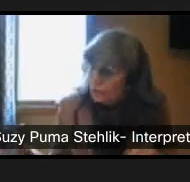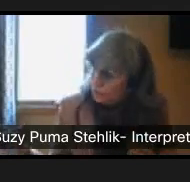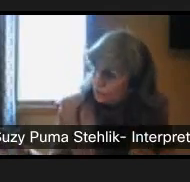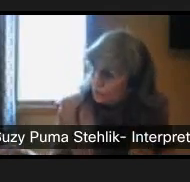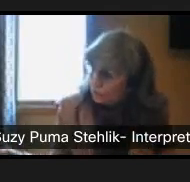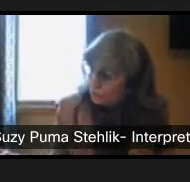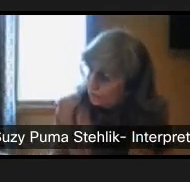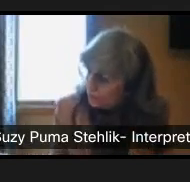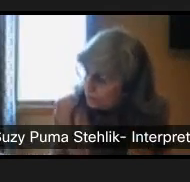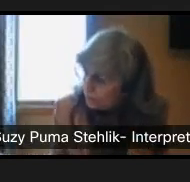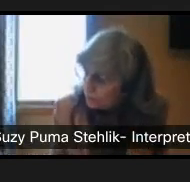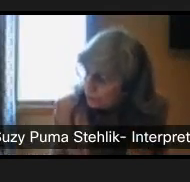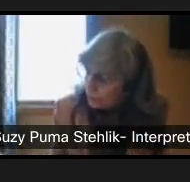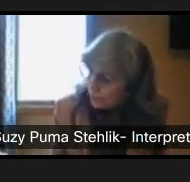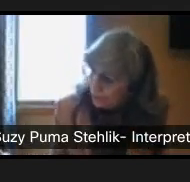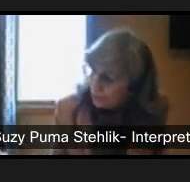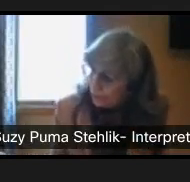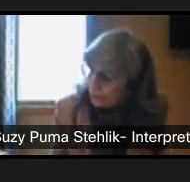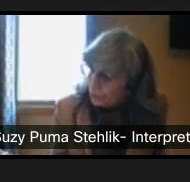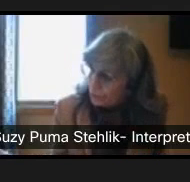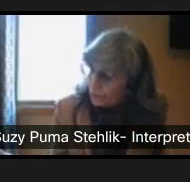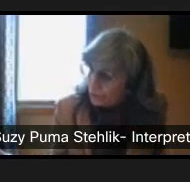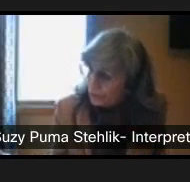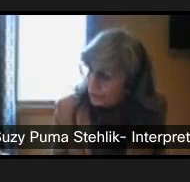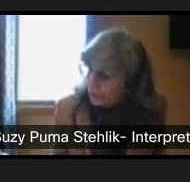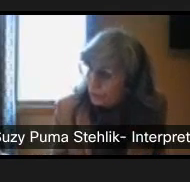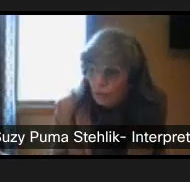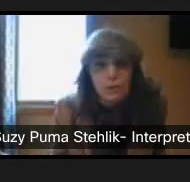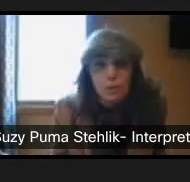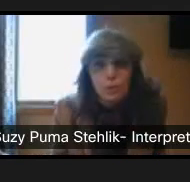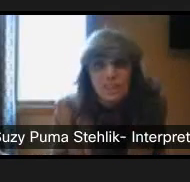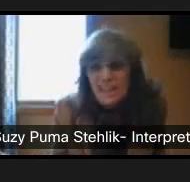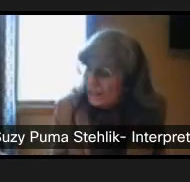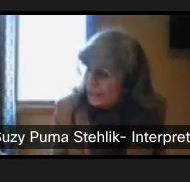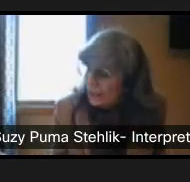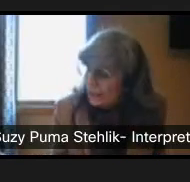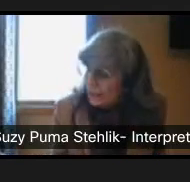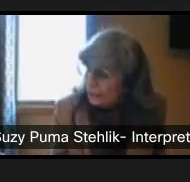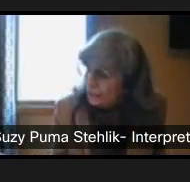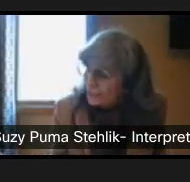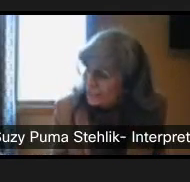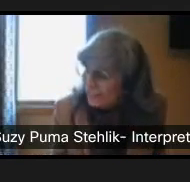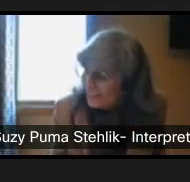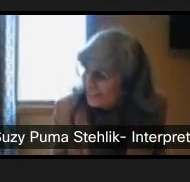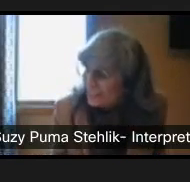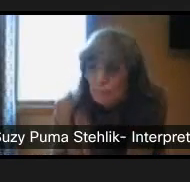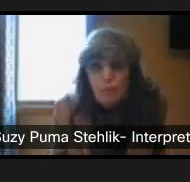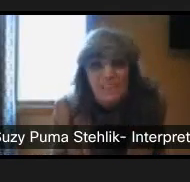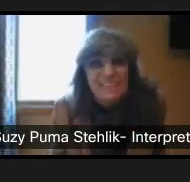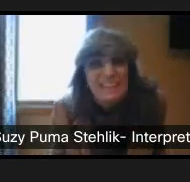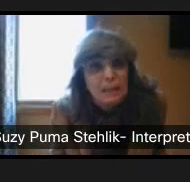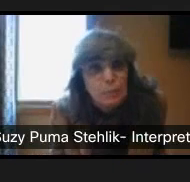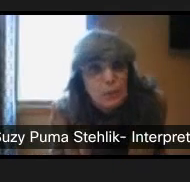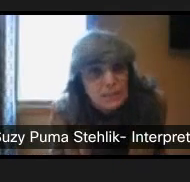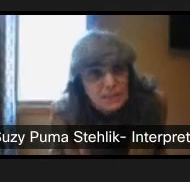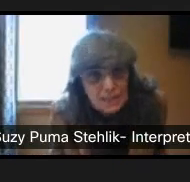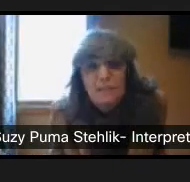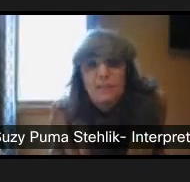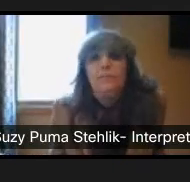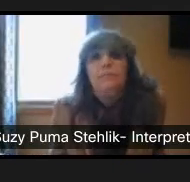And so the other issue still disagree through in, uh, has been done.